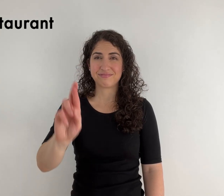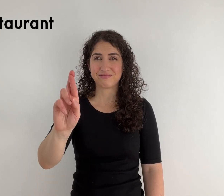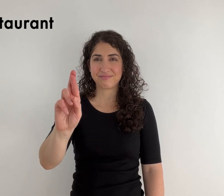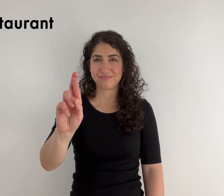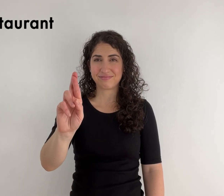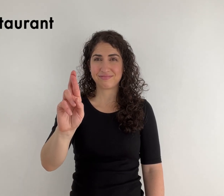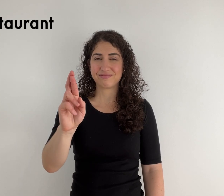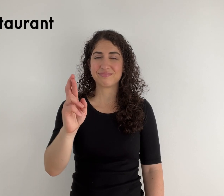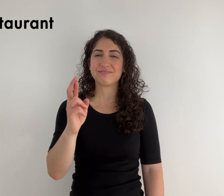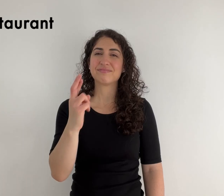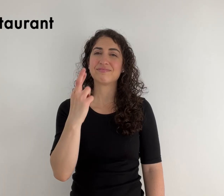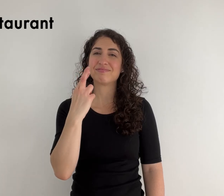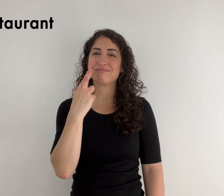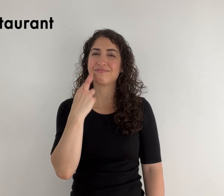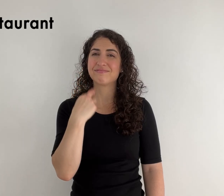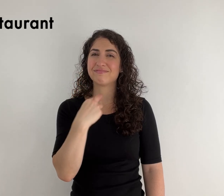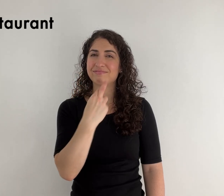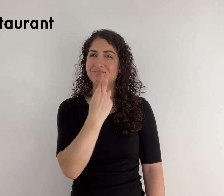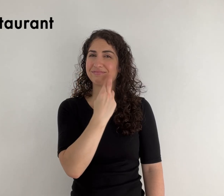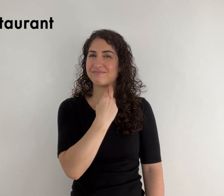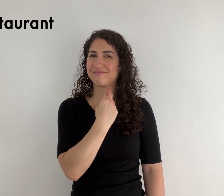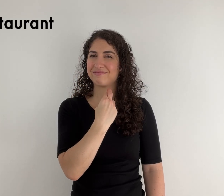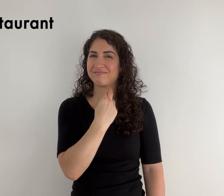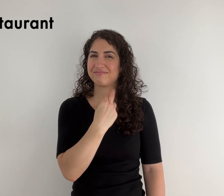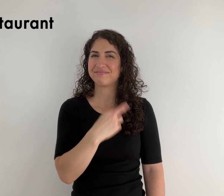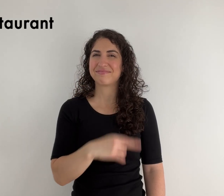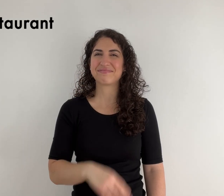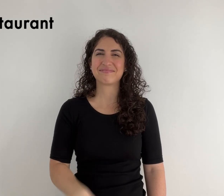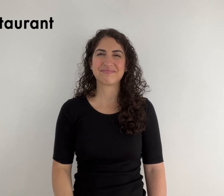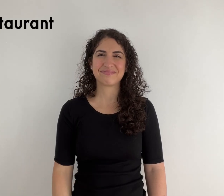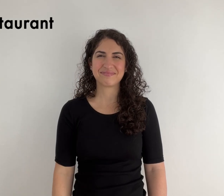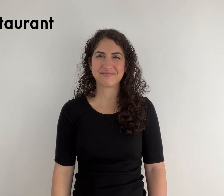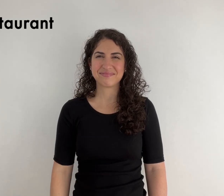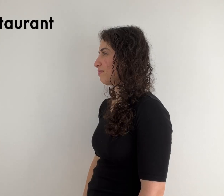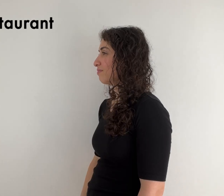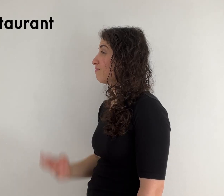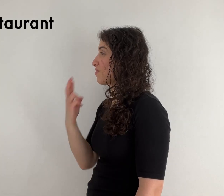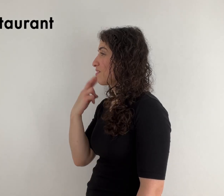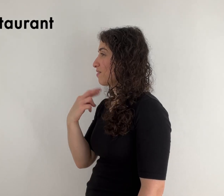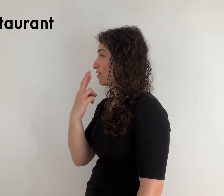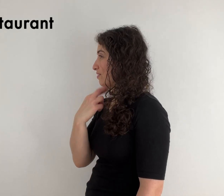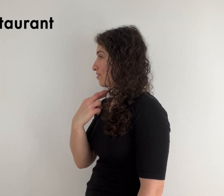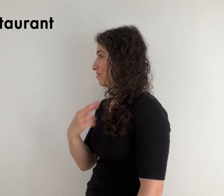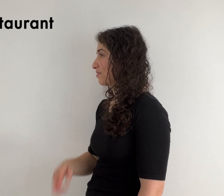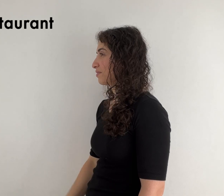Again, the "R" handshape touches either side of the chin. RESTAURANT